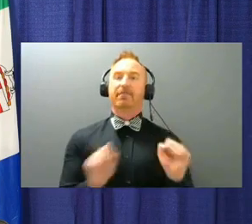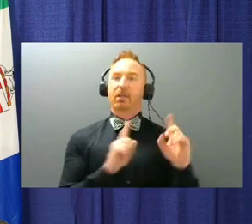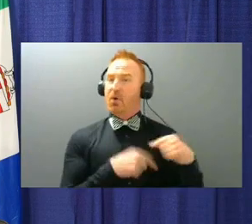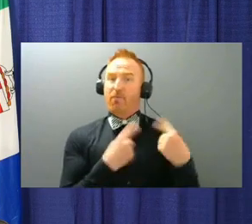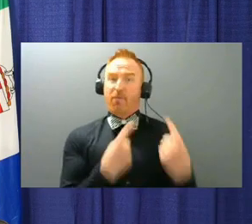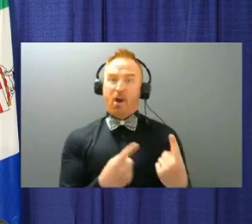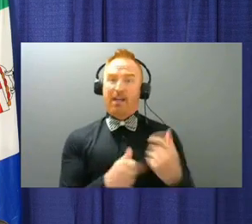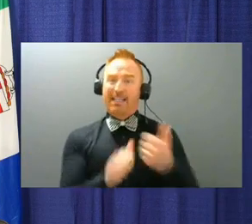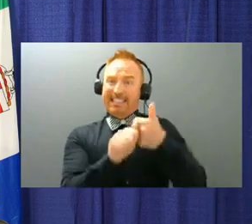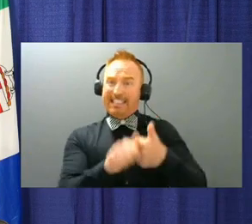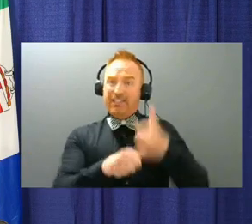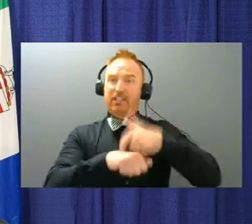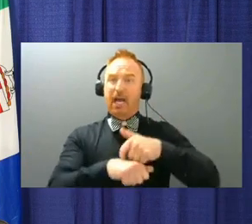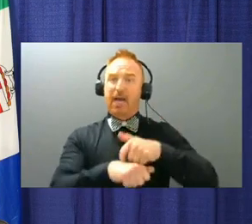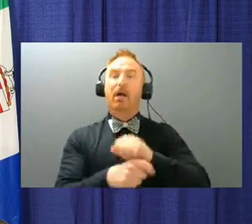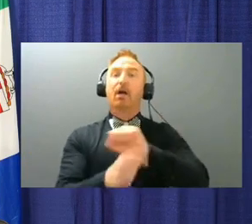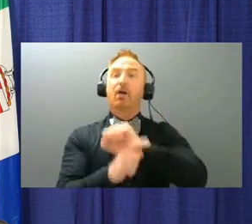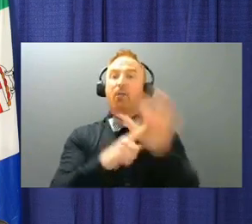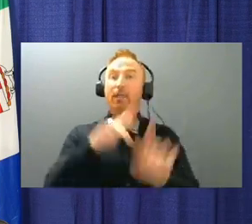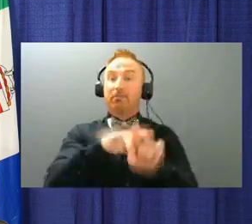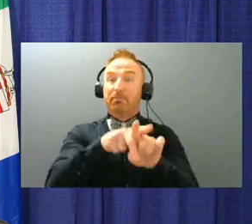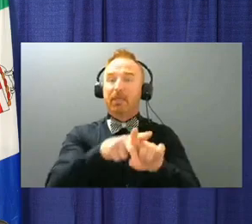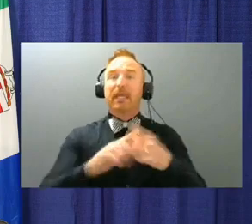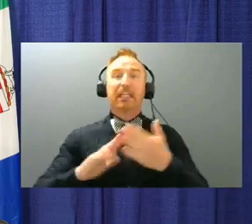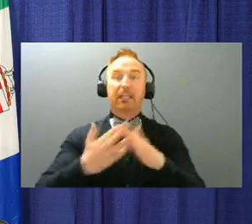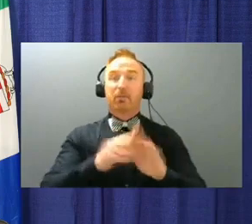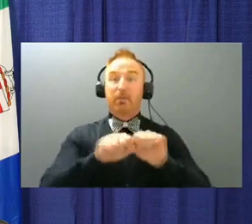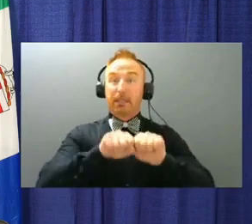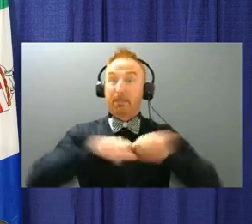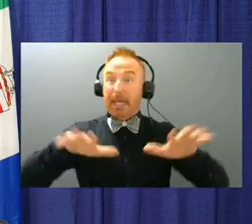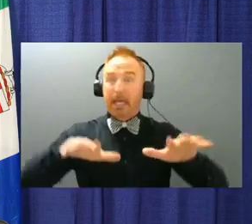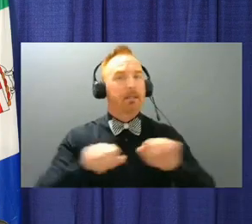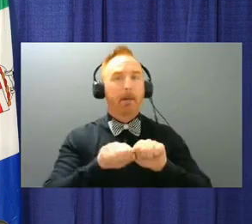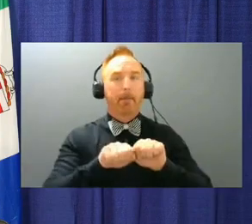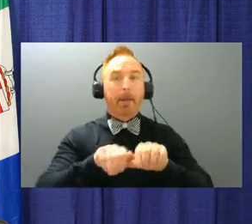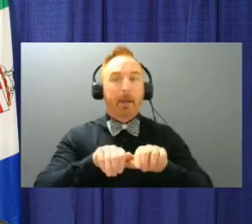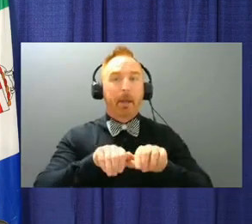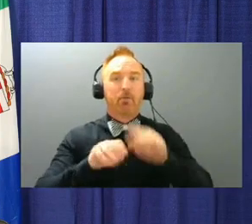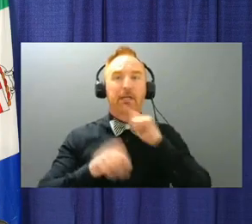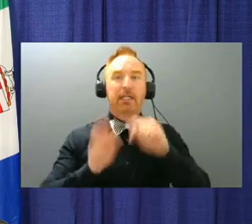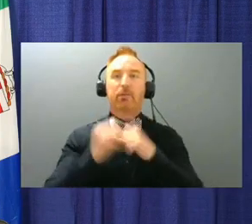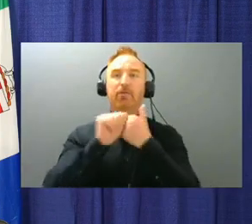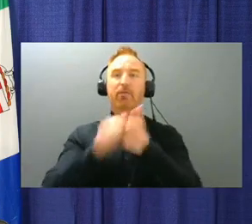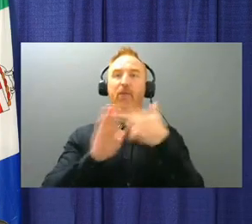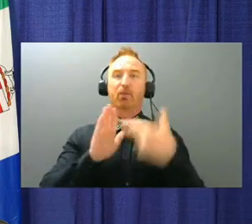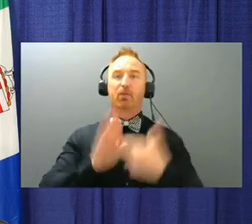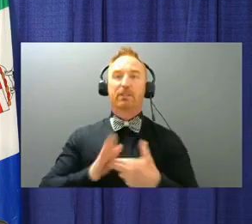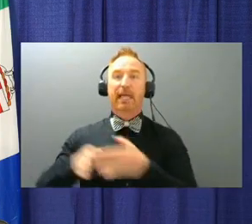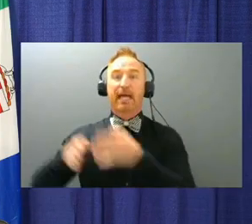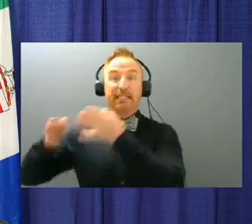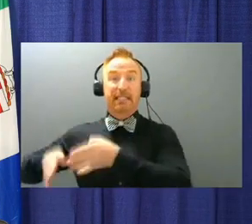a case of COVID, we have kept community spread at bay. By following the rules individually and working